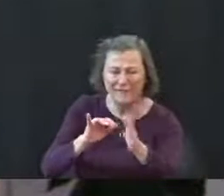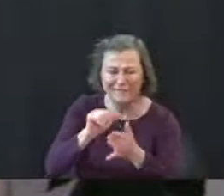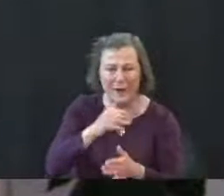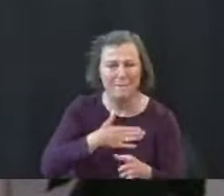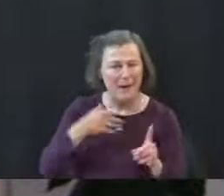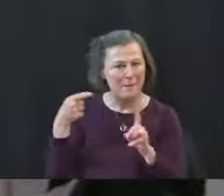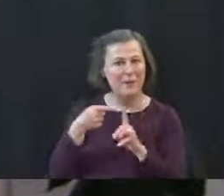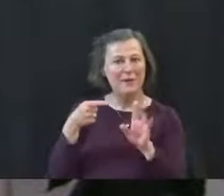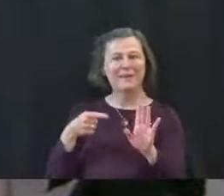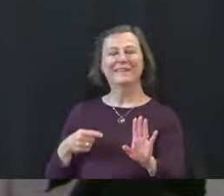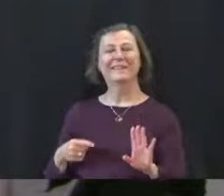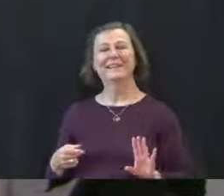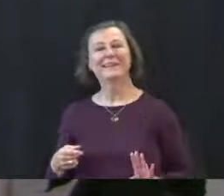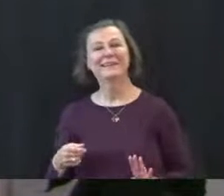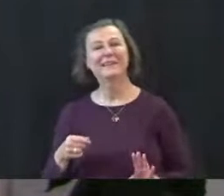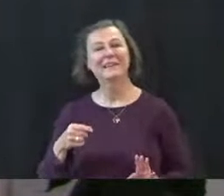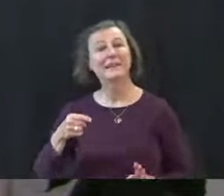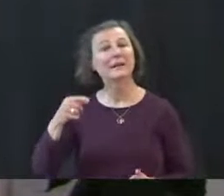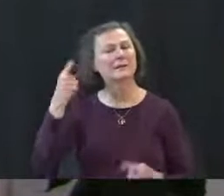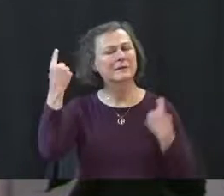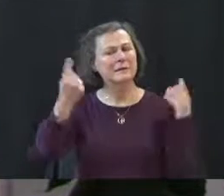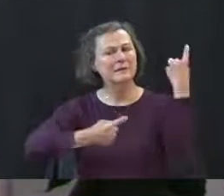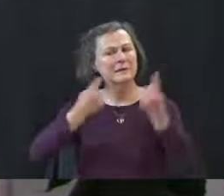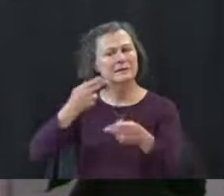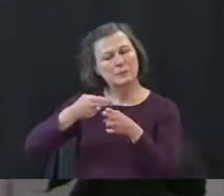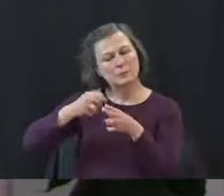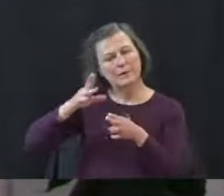Consider, ever so briefly my prior work history.